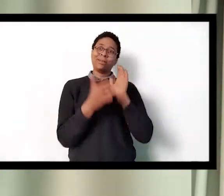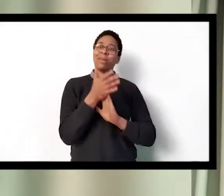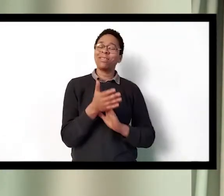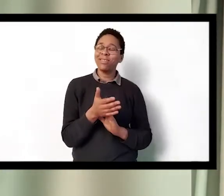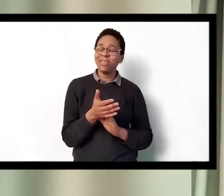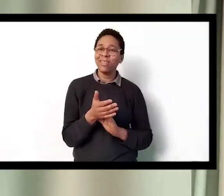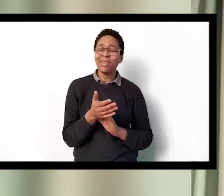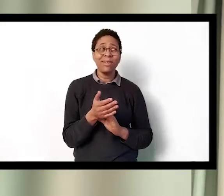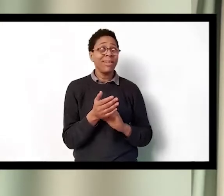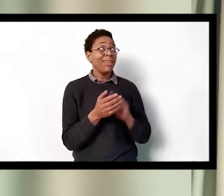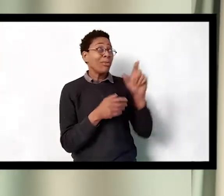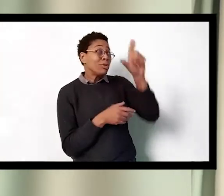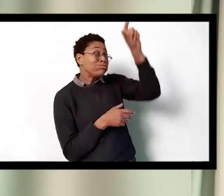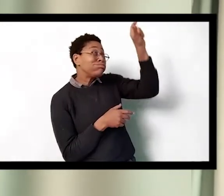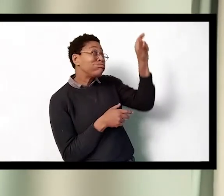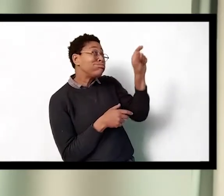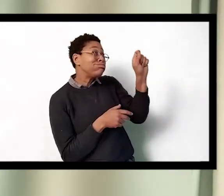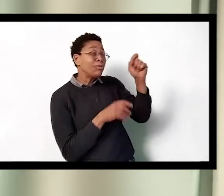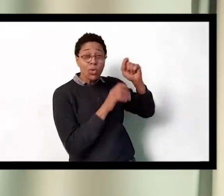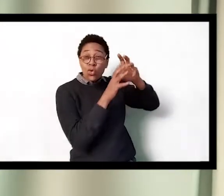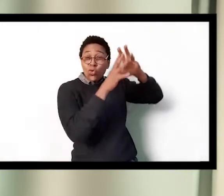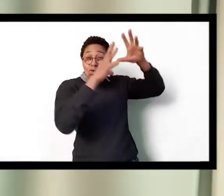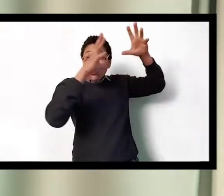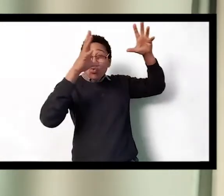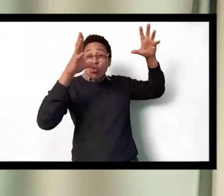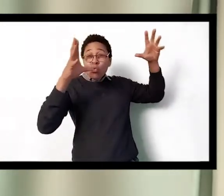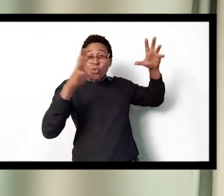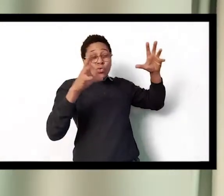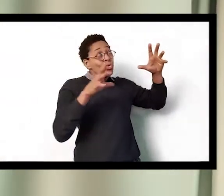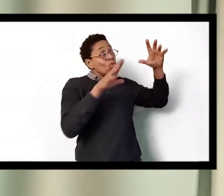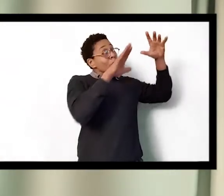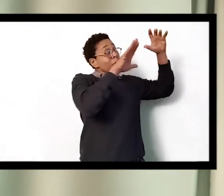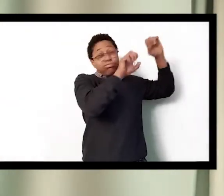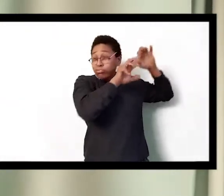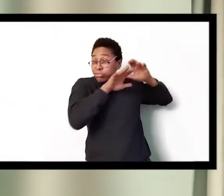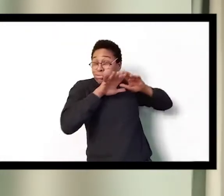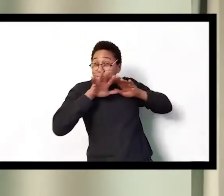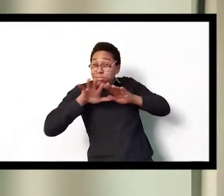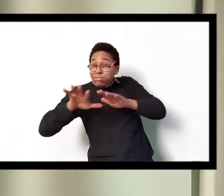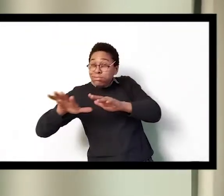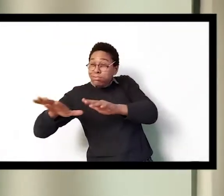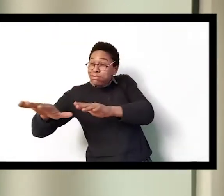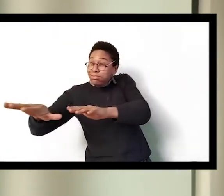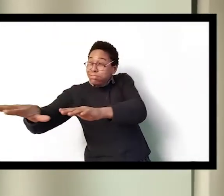It shone huge and hung over a house across the road. Magic.